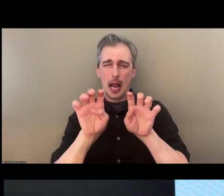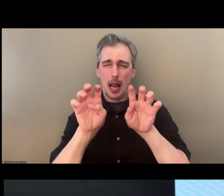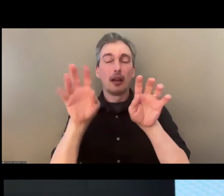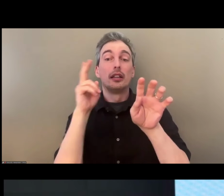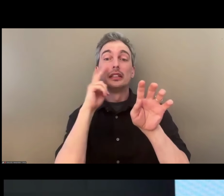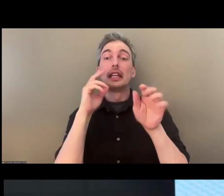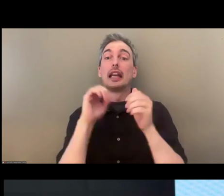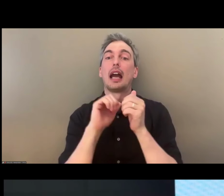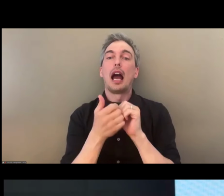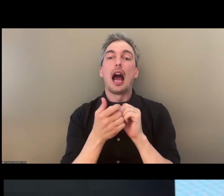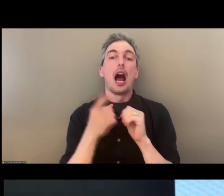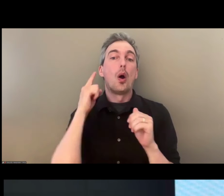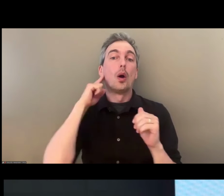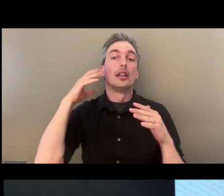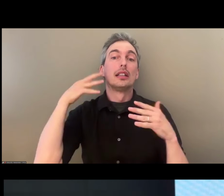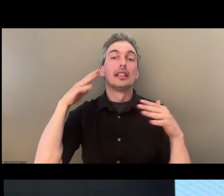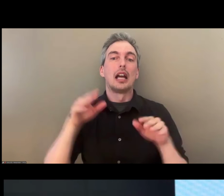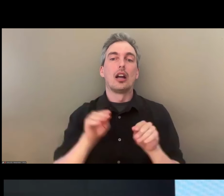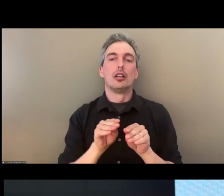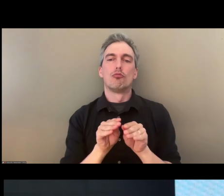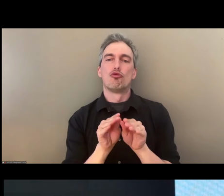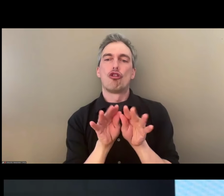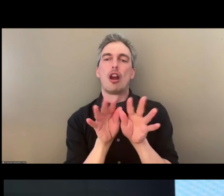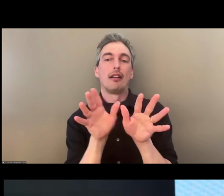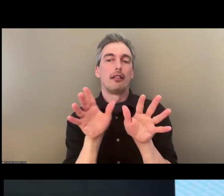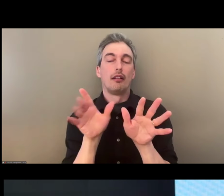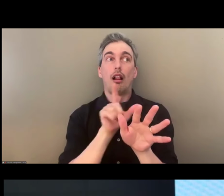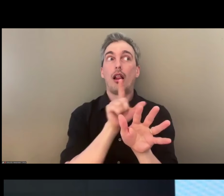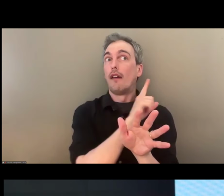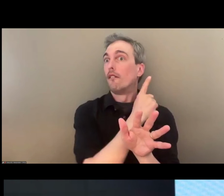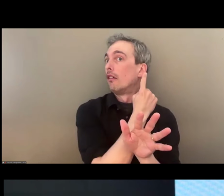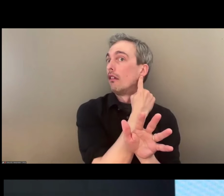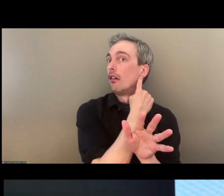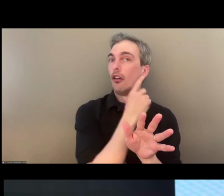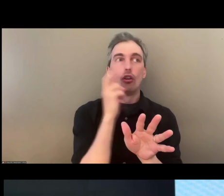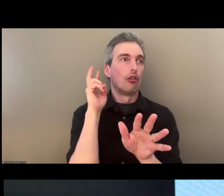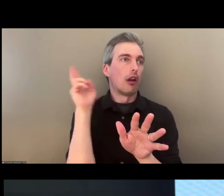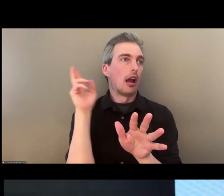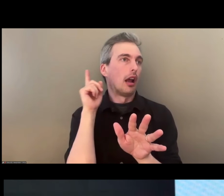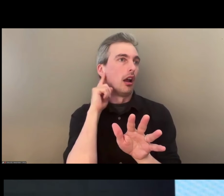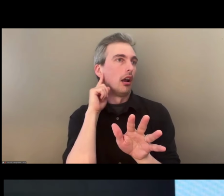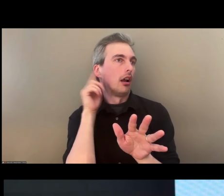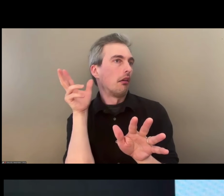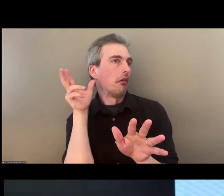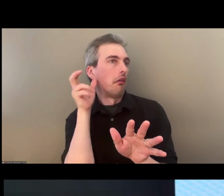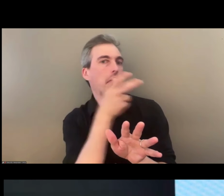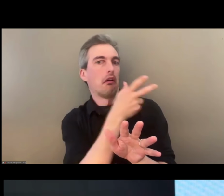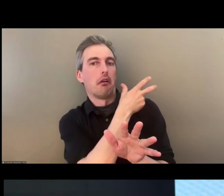And these are just a few examples, but these visuals give deaf and hard of